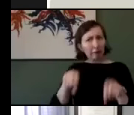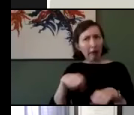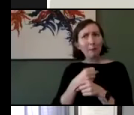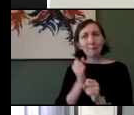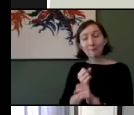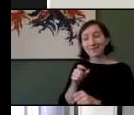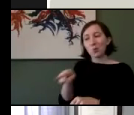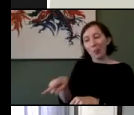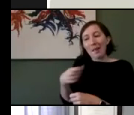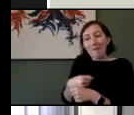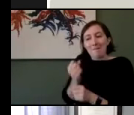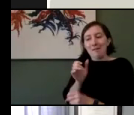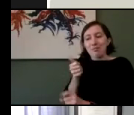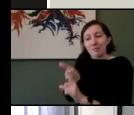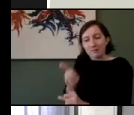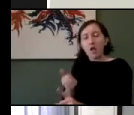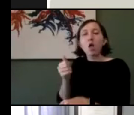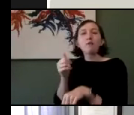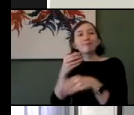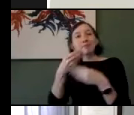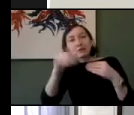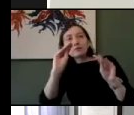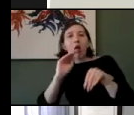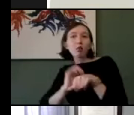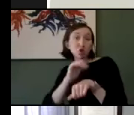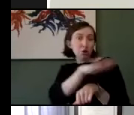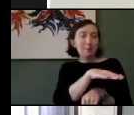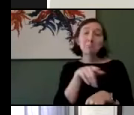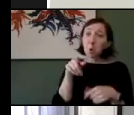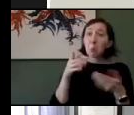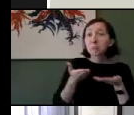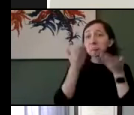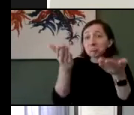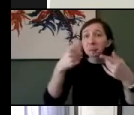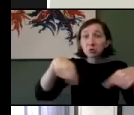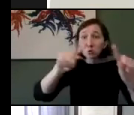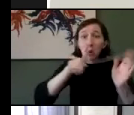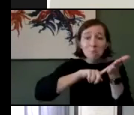So dive deeper into some of those resources as well.